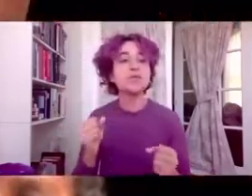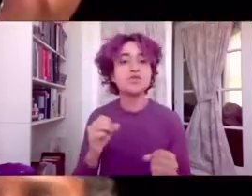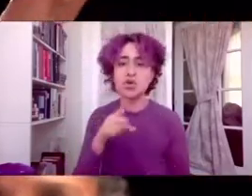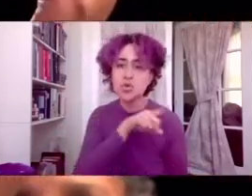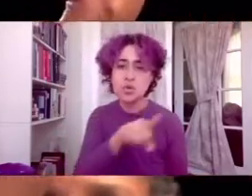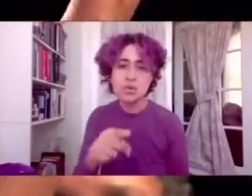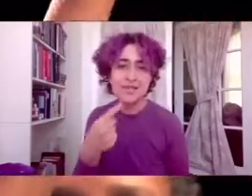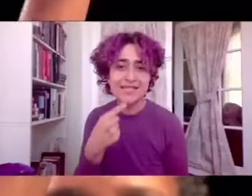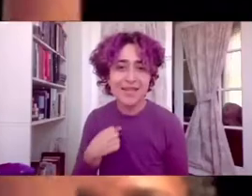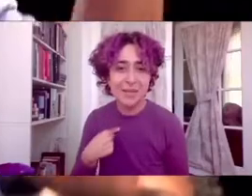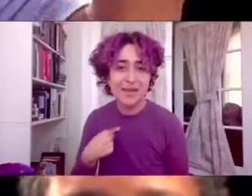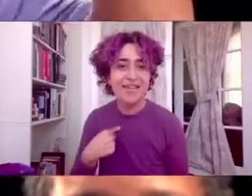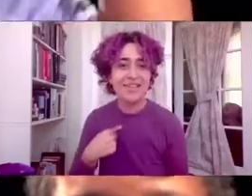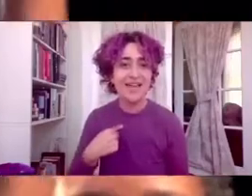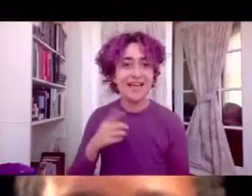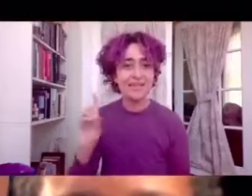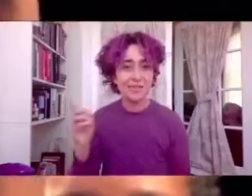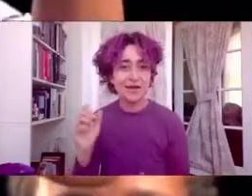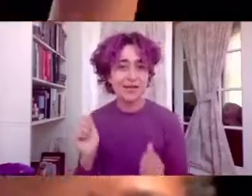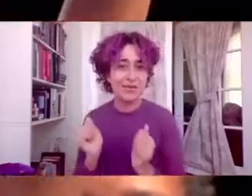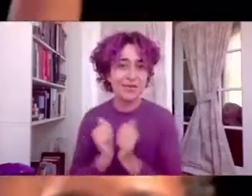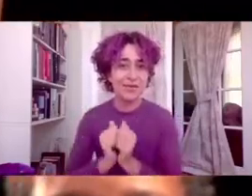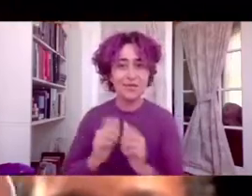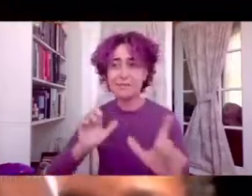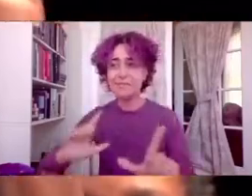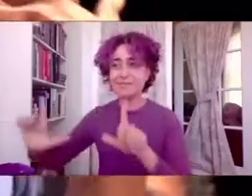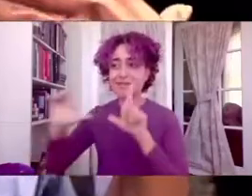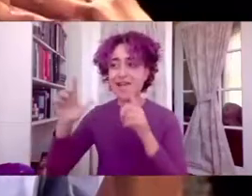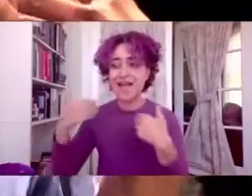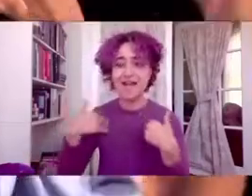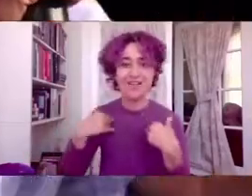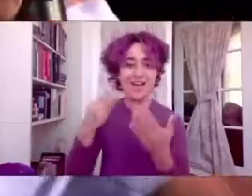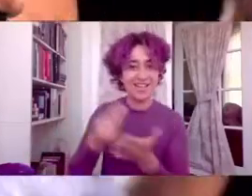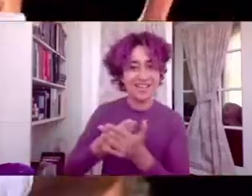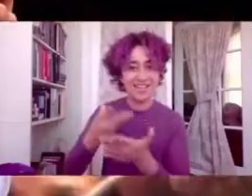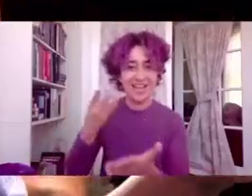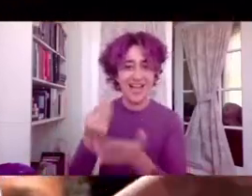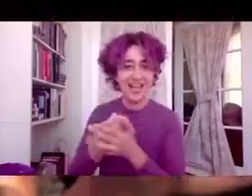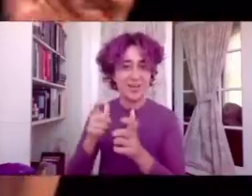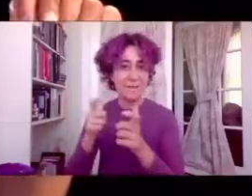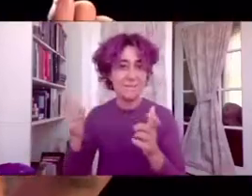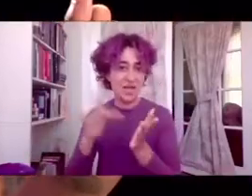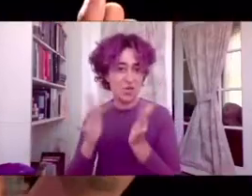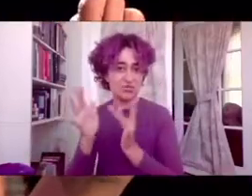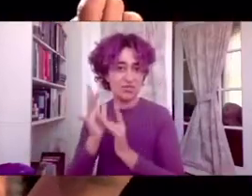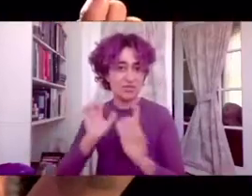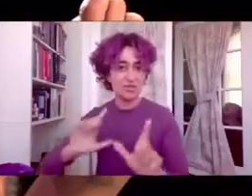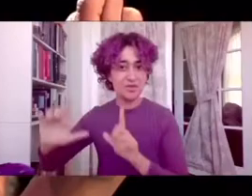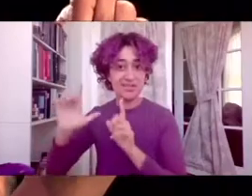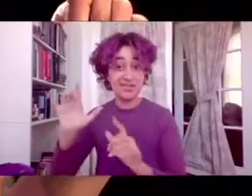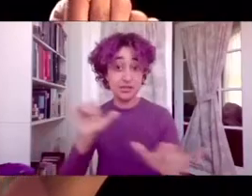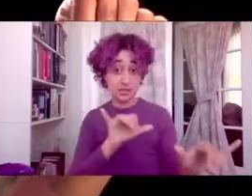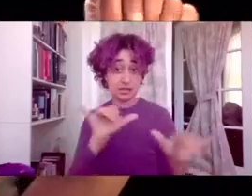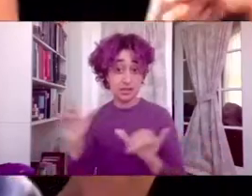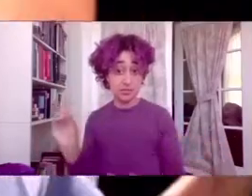with the profile pictures, and he got all that cash and the big old Jesus piece. That's the same democracy y'all talking about? No.